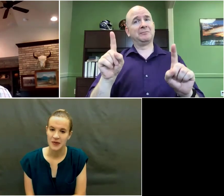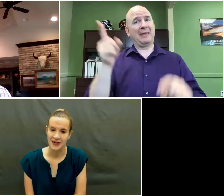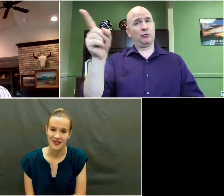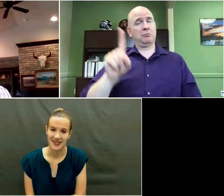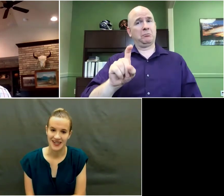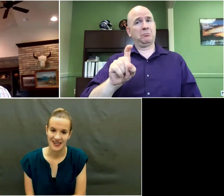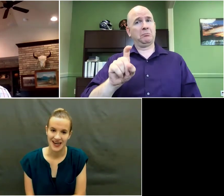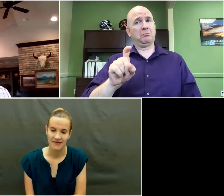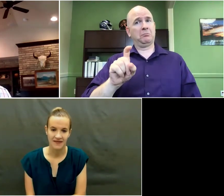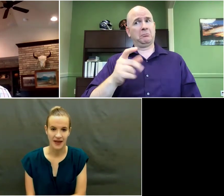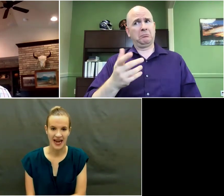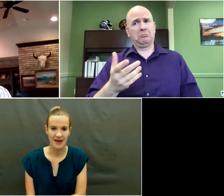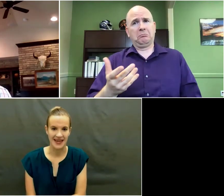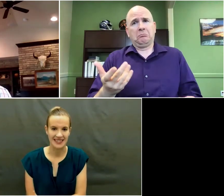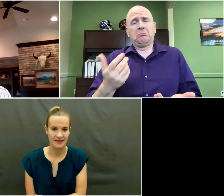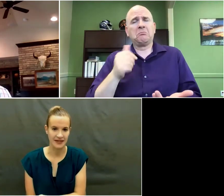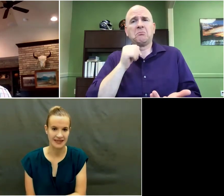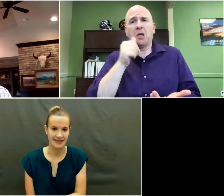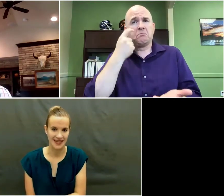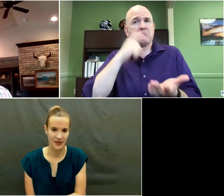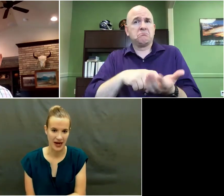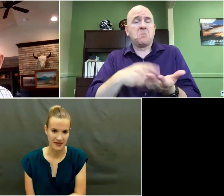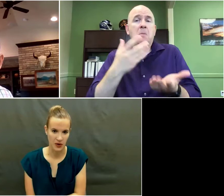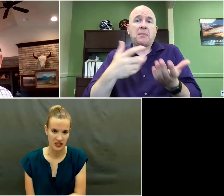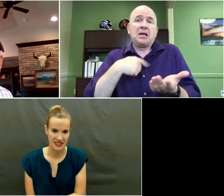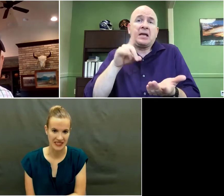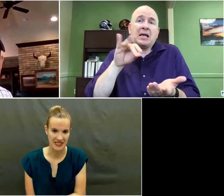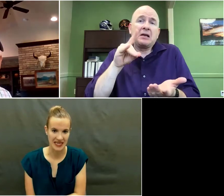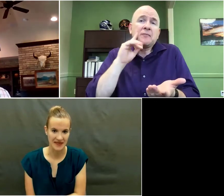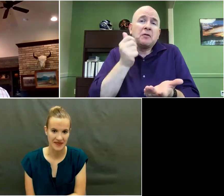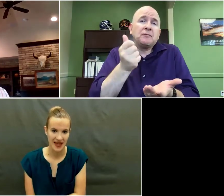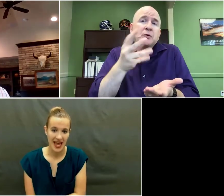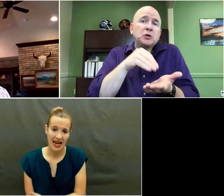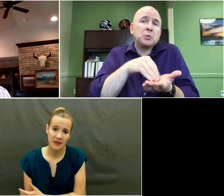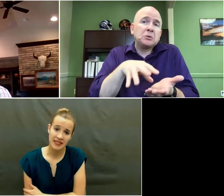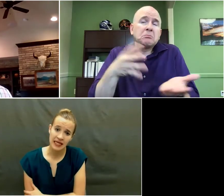question, if I felt like I made a difference when I was in Washington DC, and I would say that I